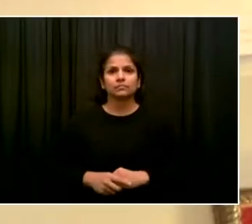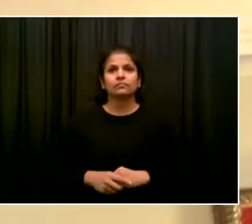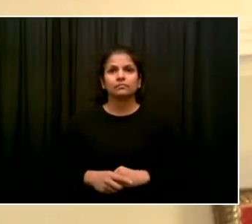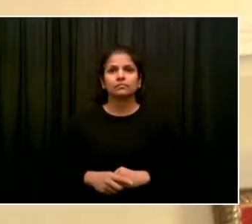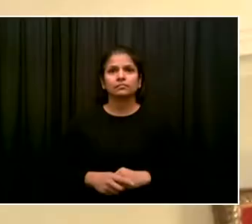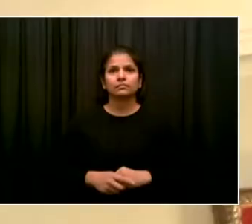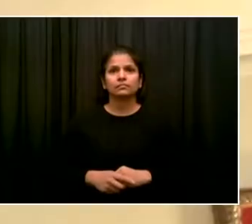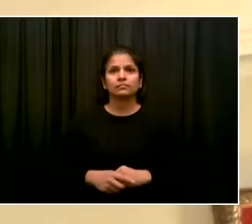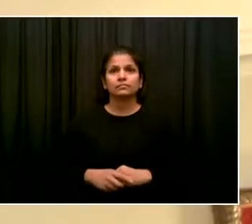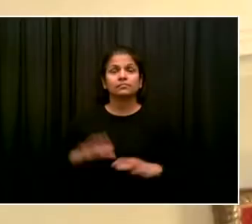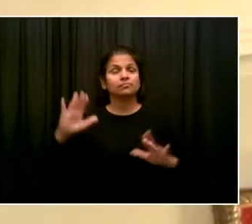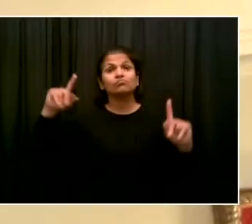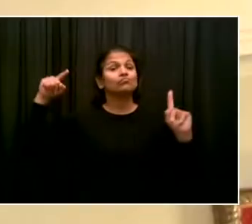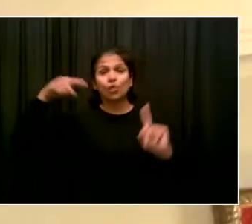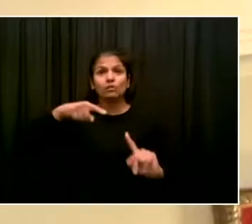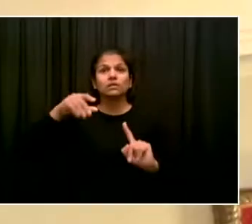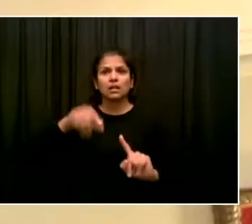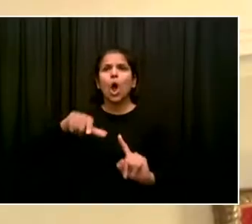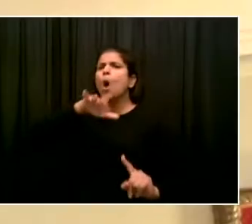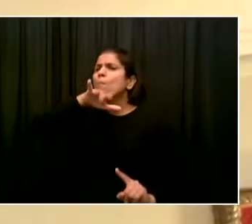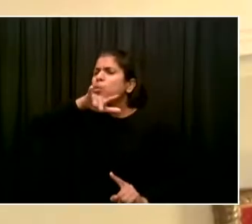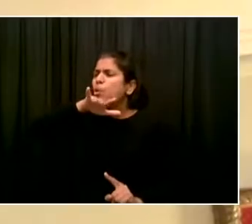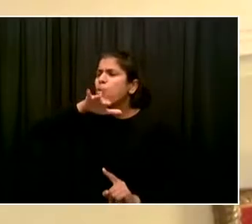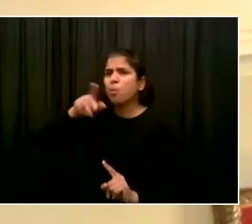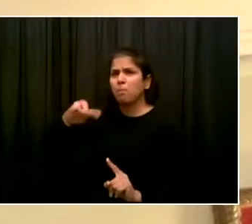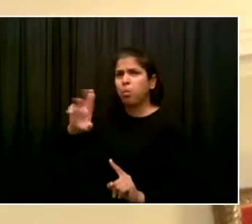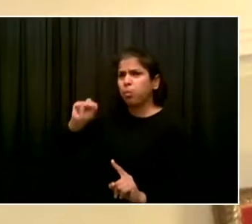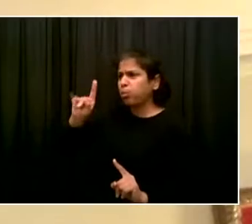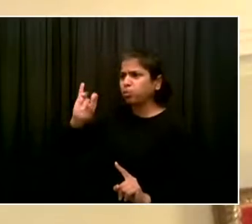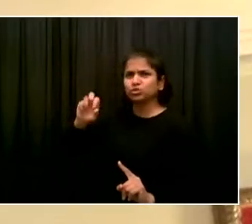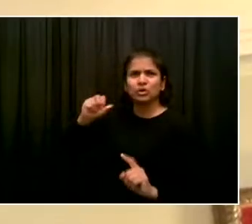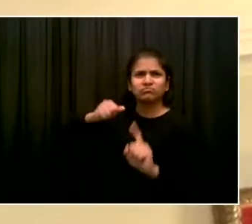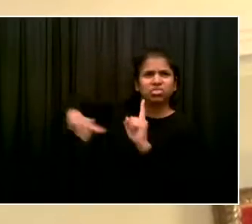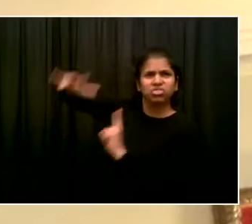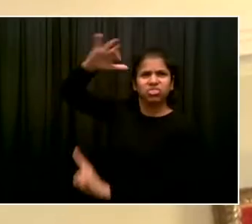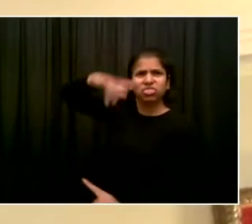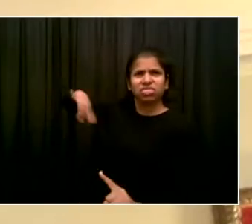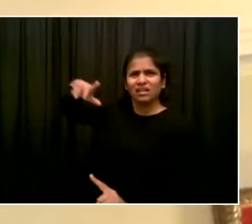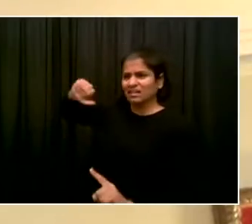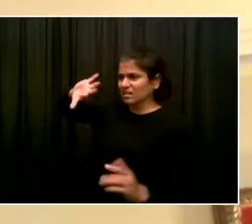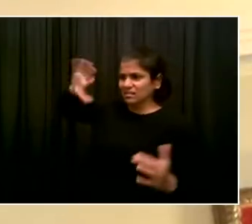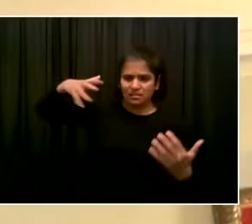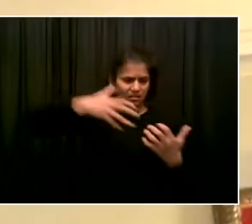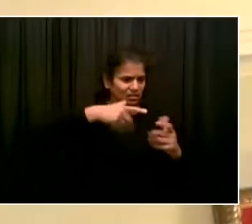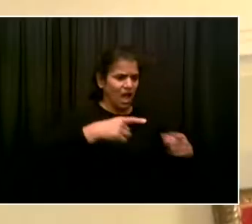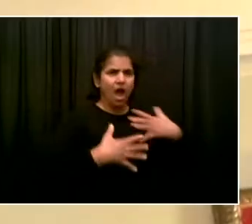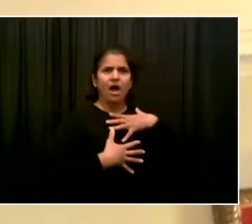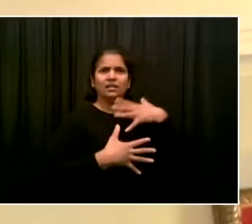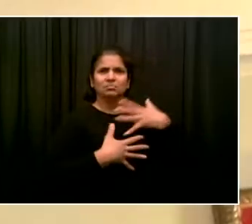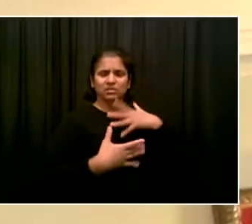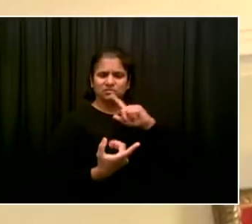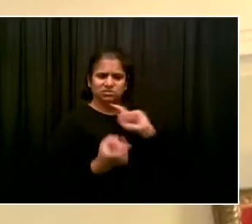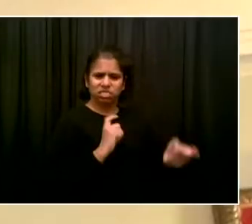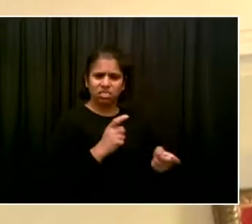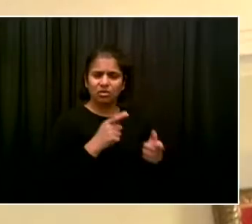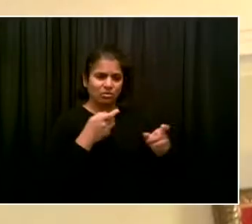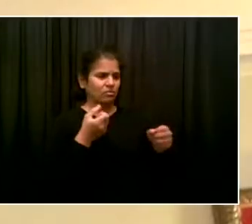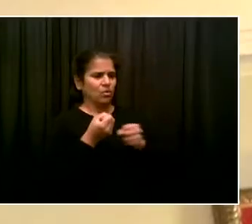TO CONTINUE WORKING ON THE ENW LEADERSHIP OF THIS ADMINISTRATION AND ALSO, HOPING